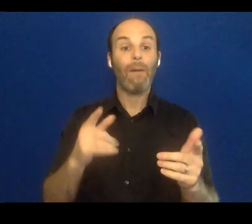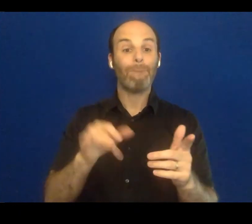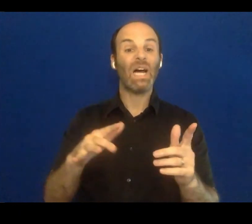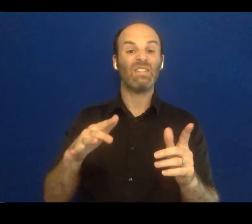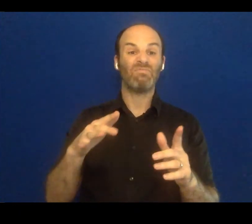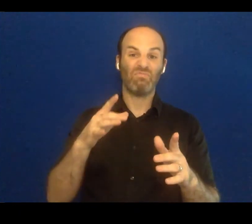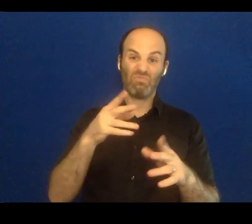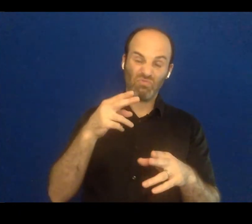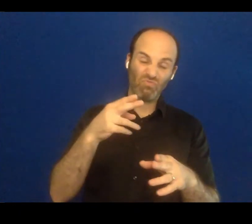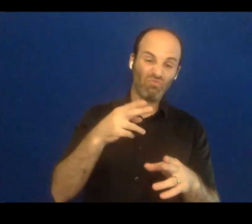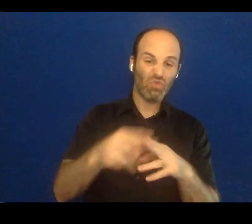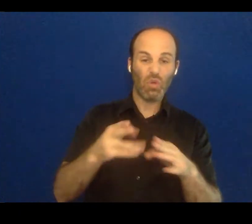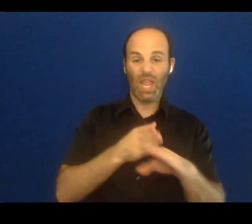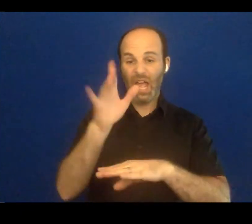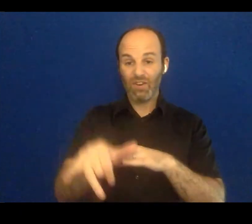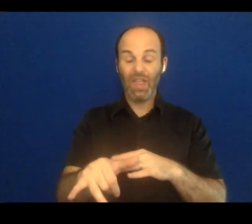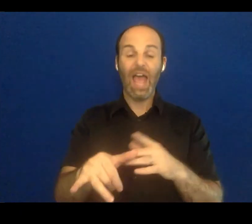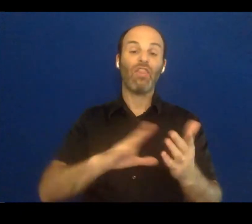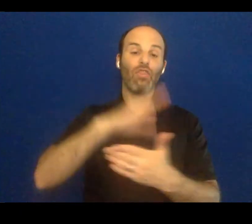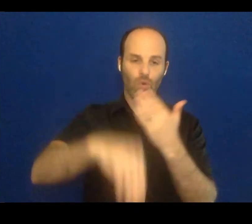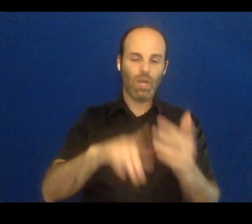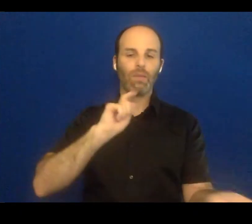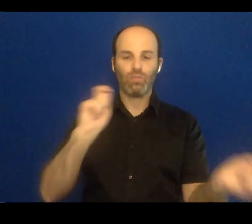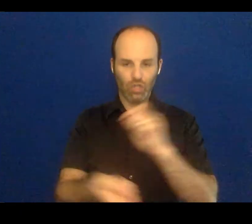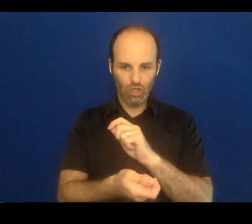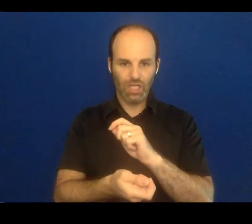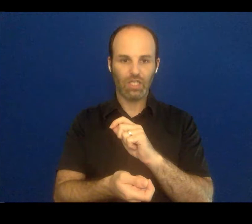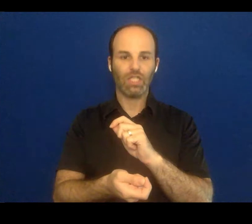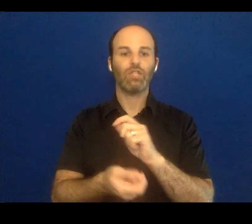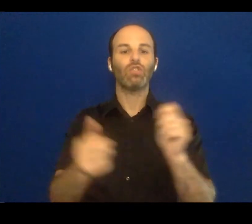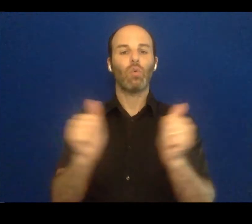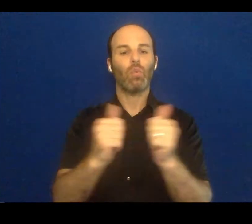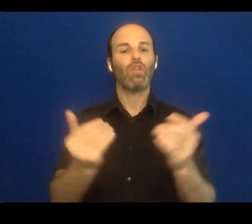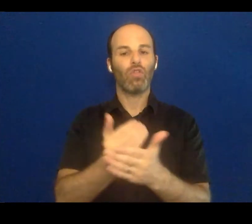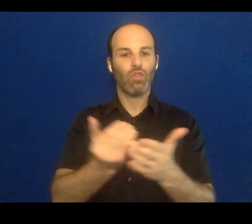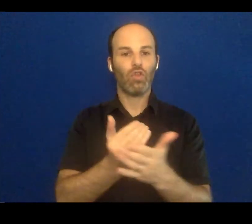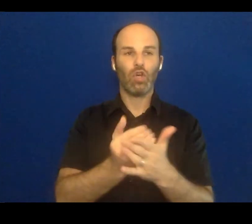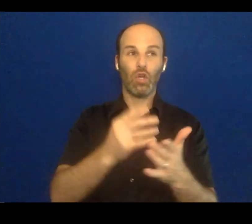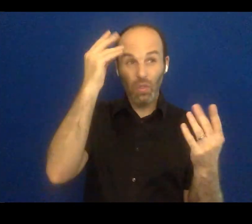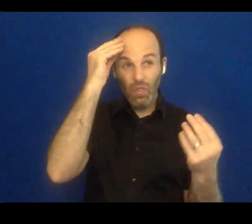THAT WE STARTED TO OVER HAUL THE